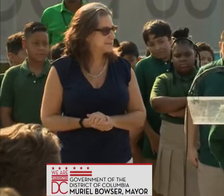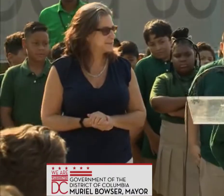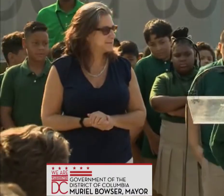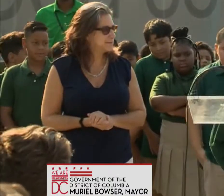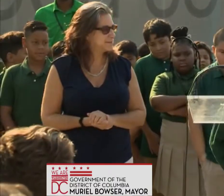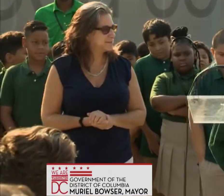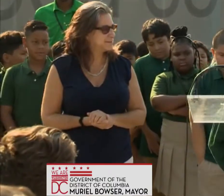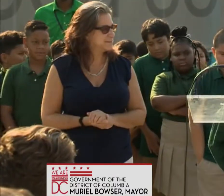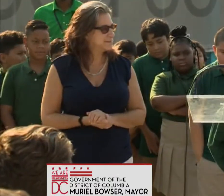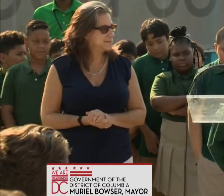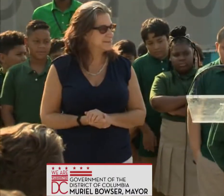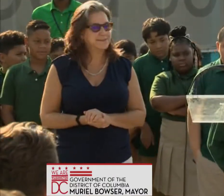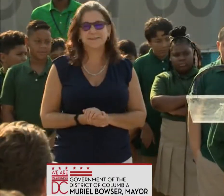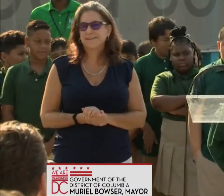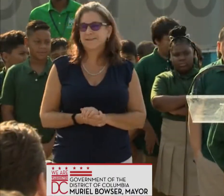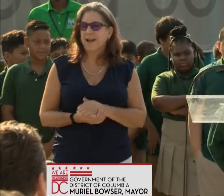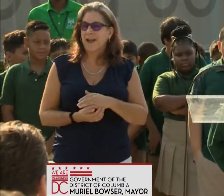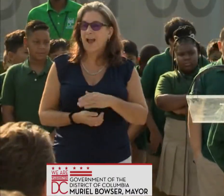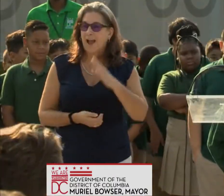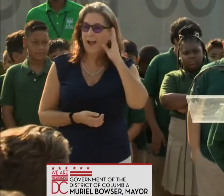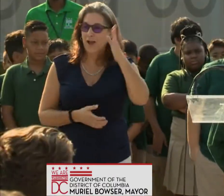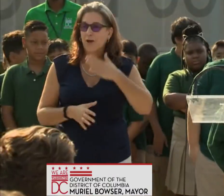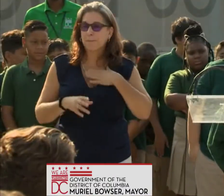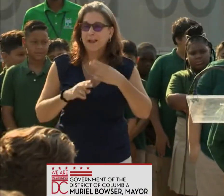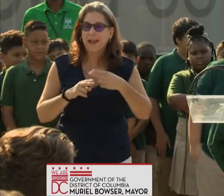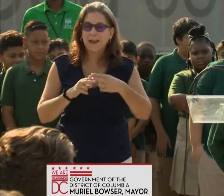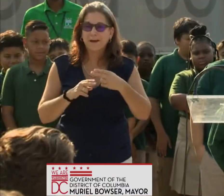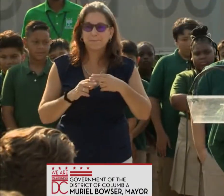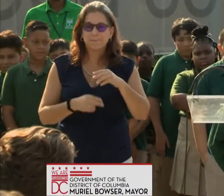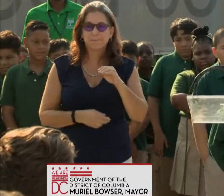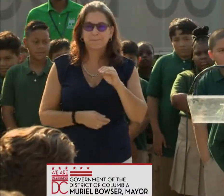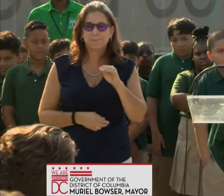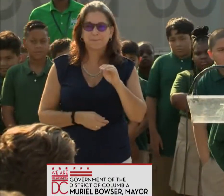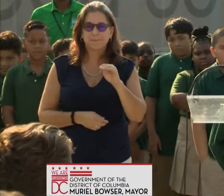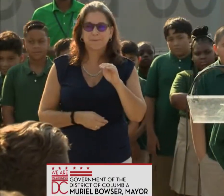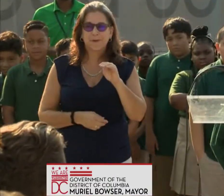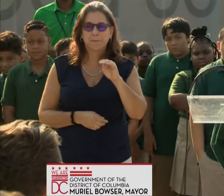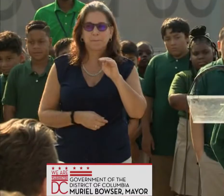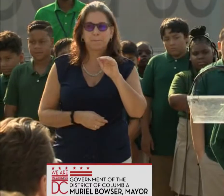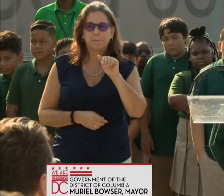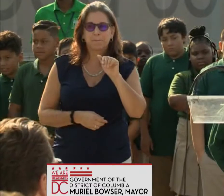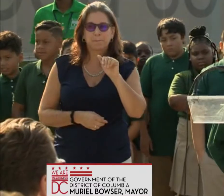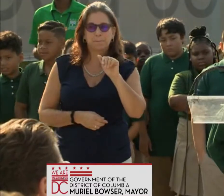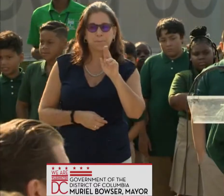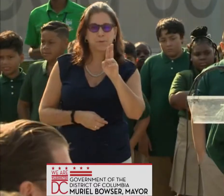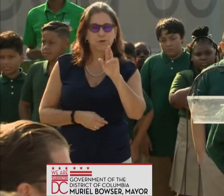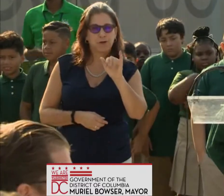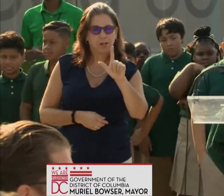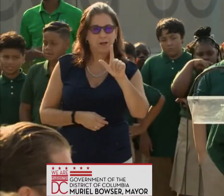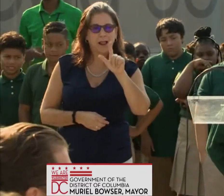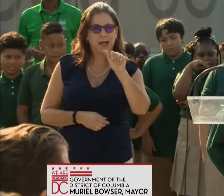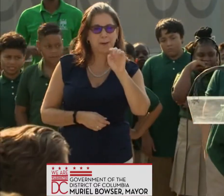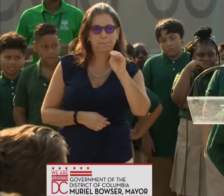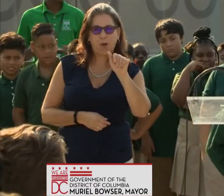hello ed my name is Amir mo Fernandez Amon and welcome to marine Reed